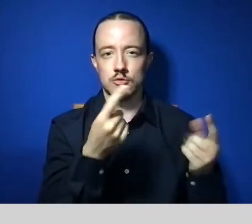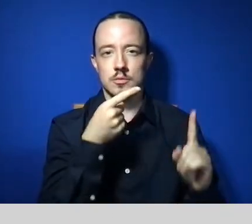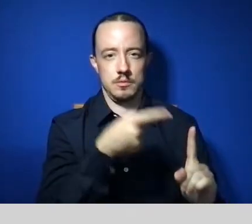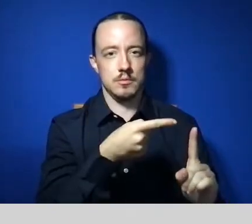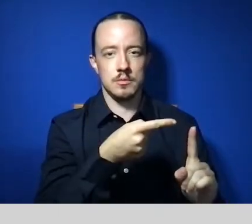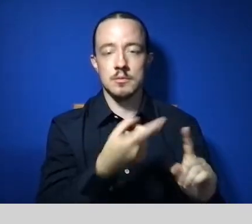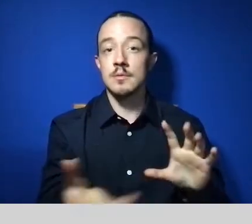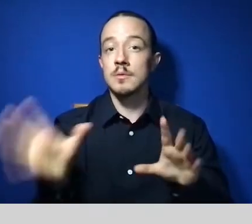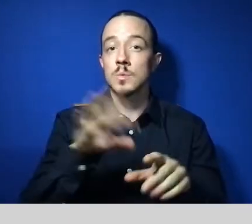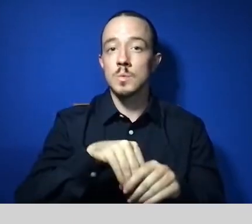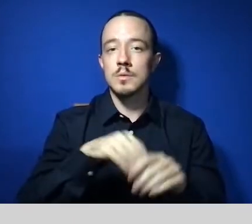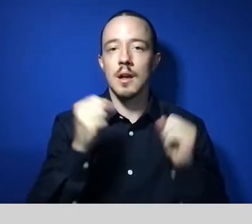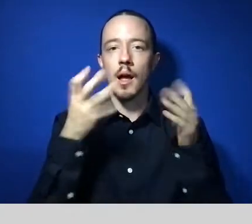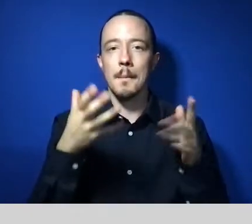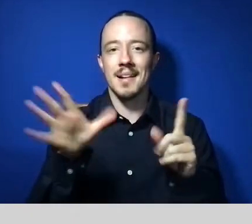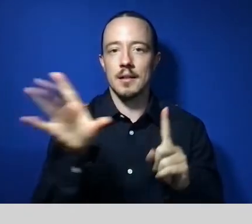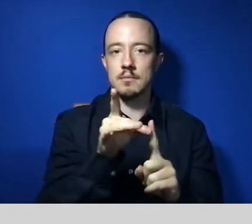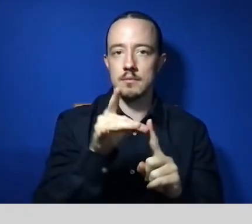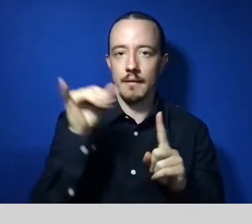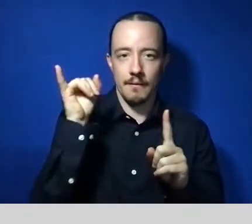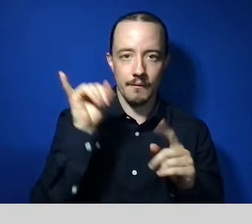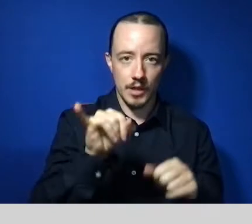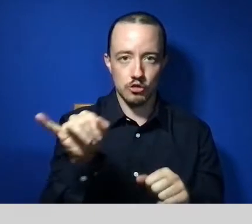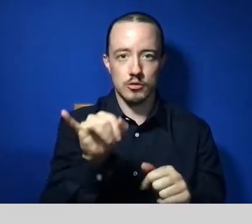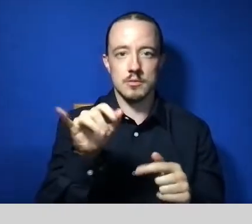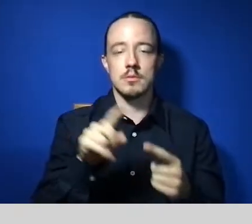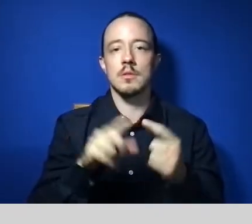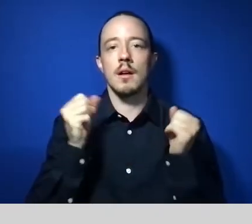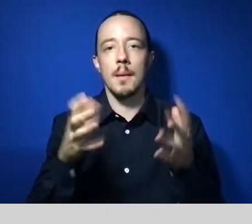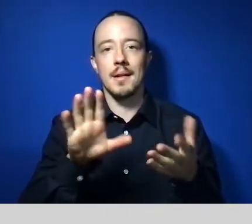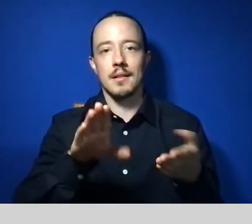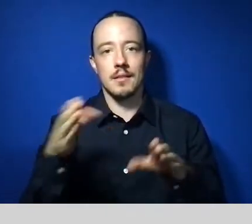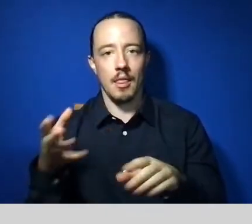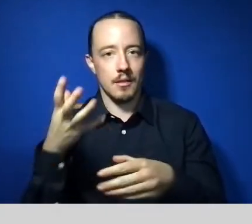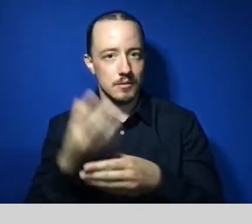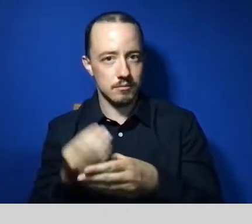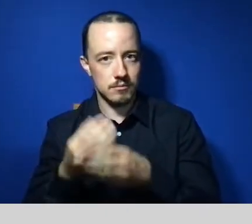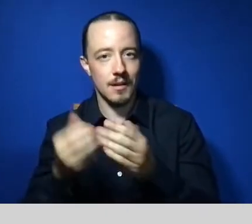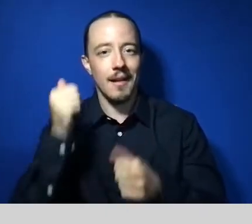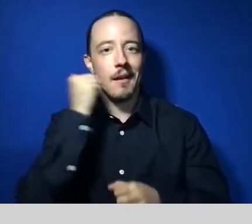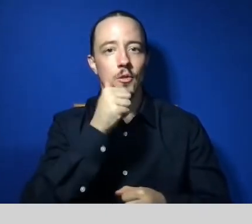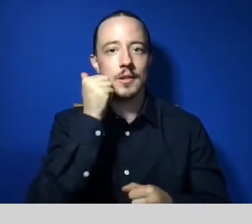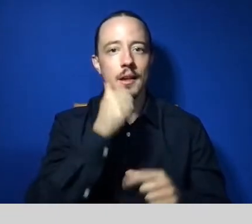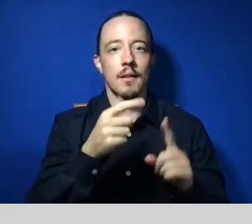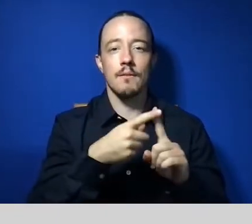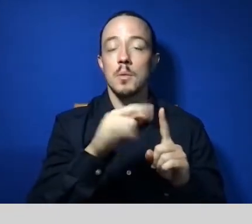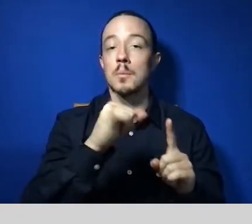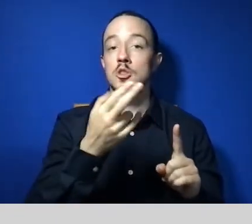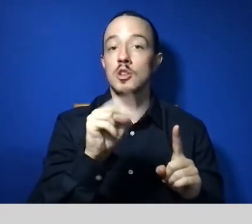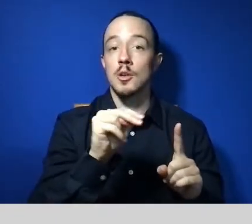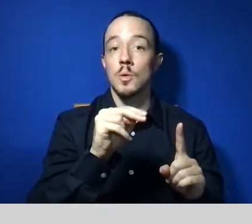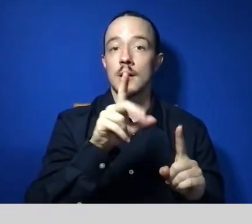It includes the number of cases and deaths by day from January 2020 to present,